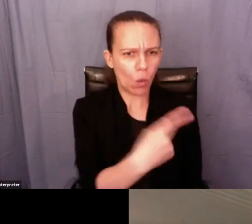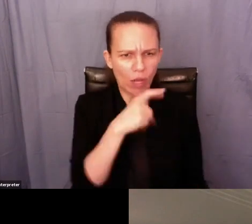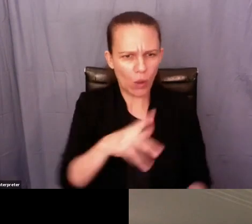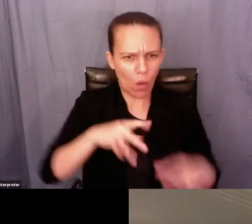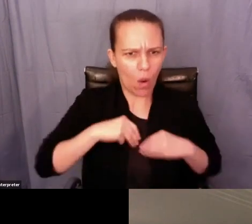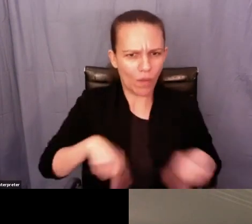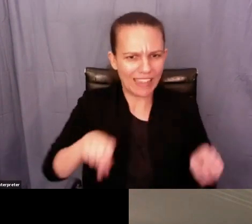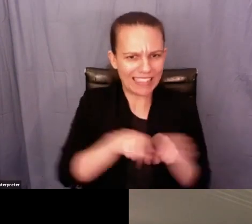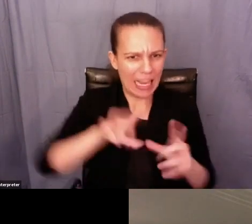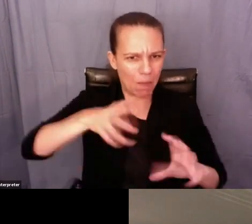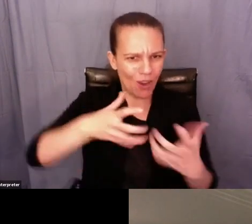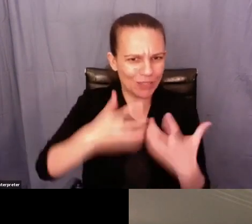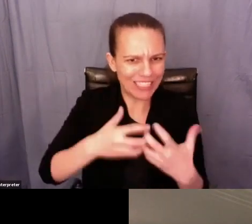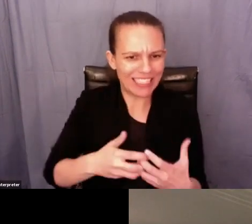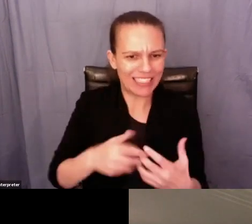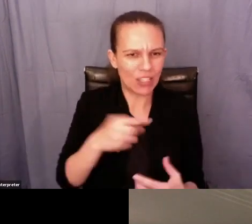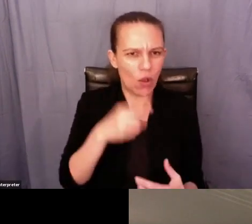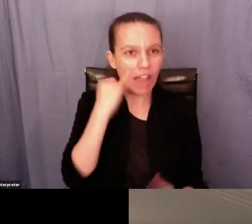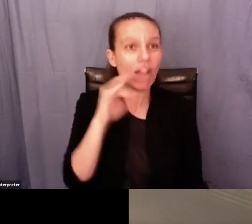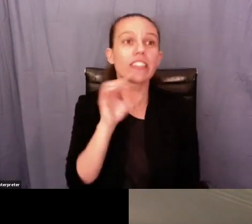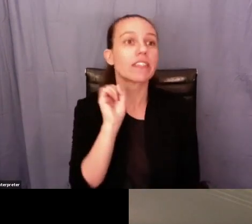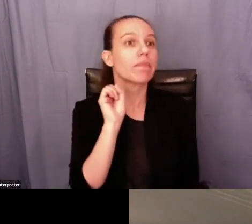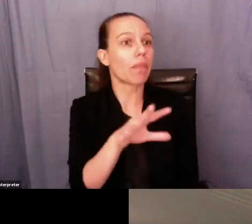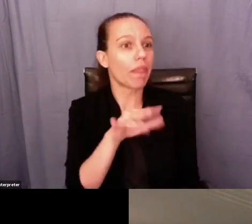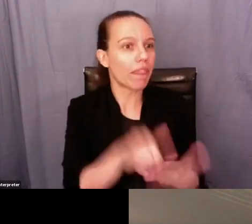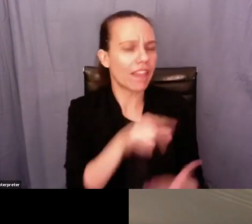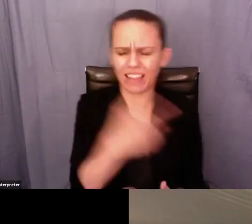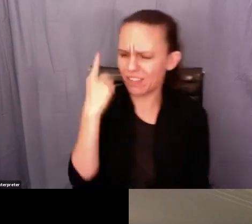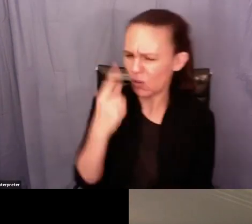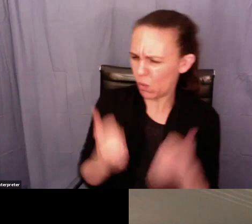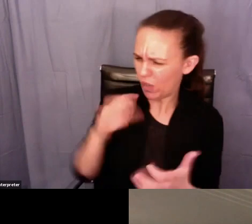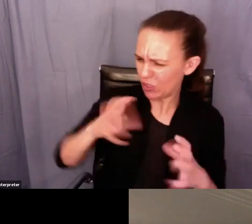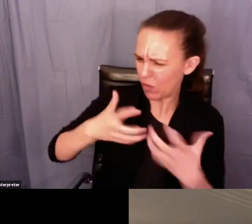i referring to like so many things that don't exist in our common ground